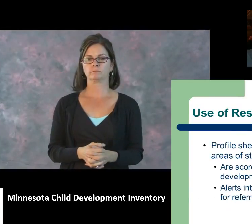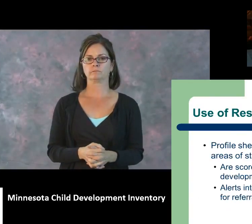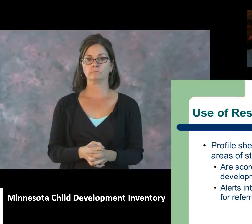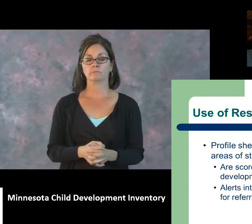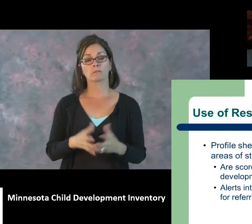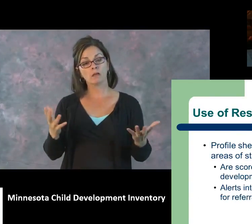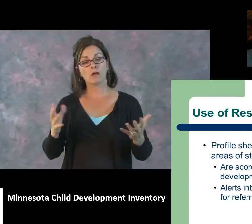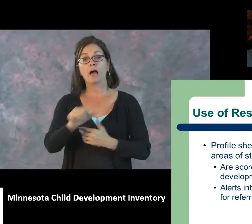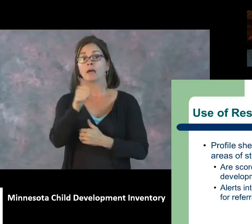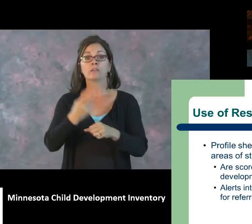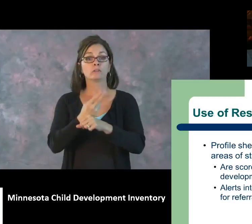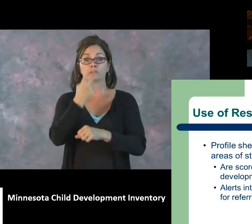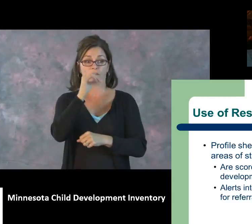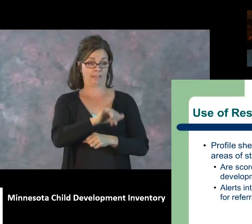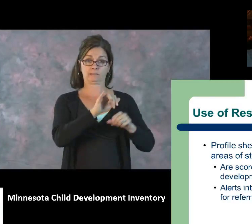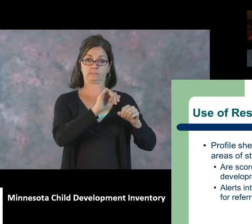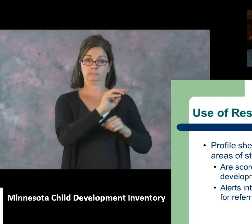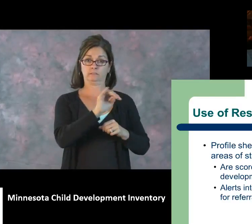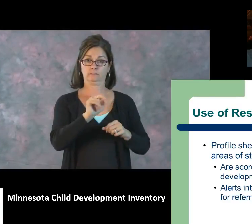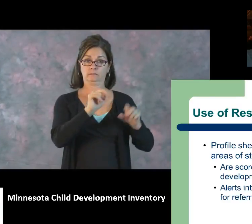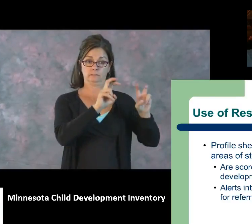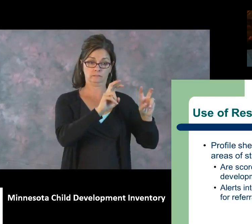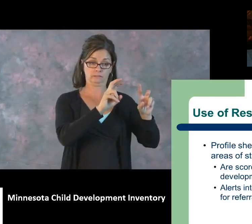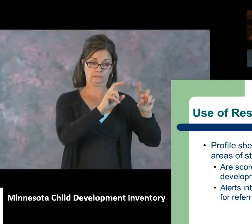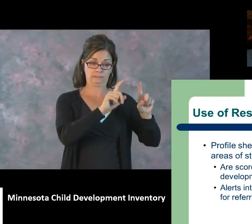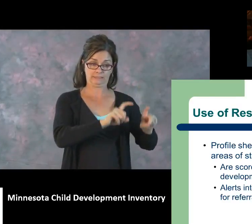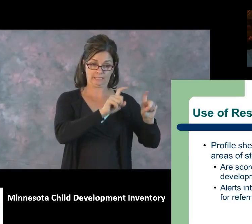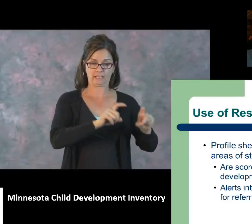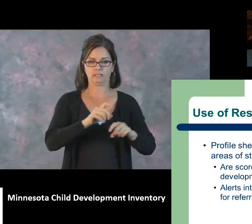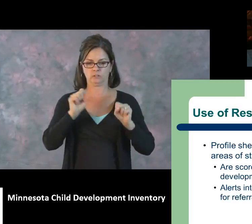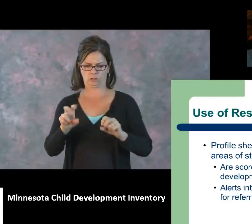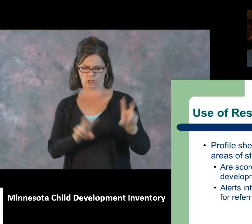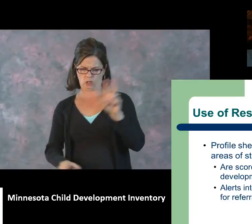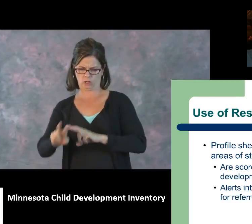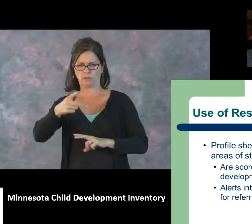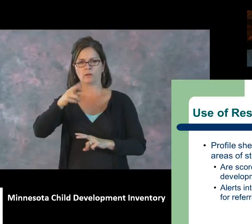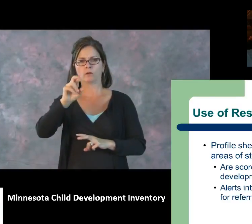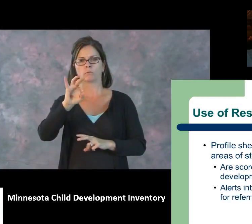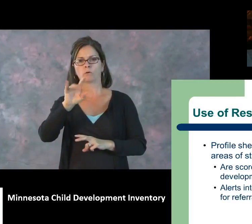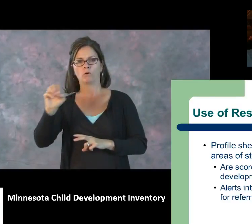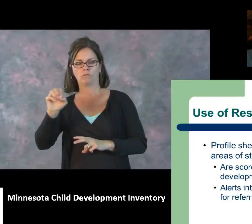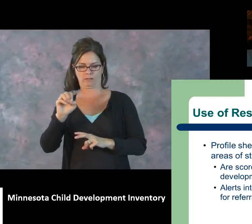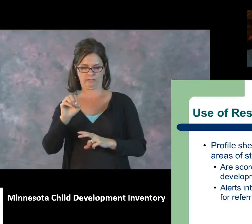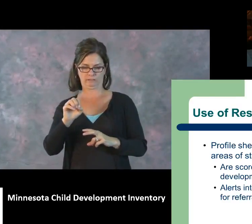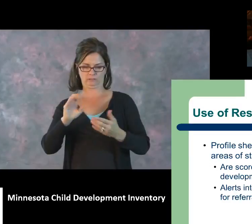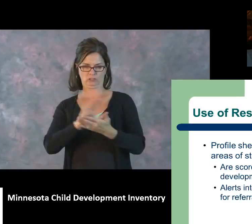Another use of this test is to look at the profile sheet to get a visual display of the child's strengths